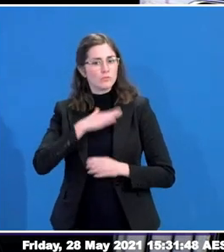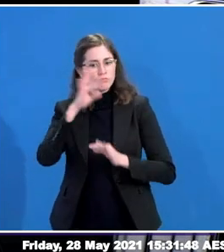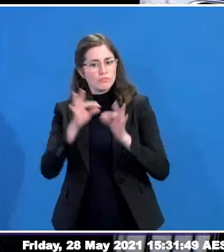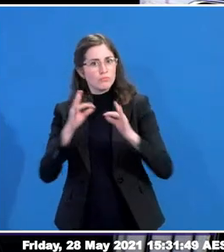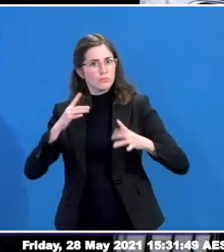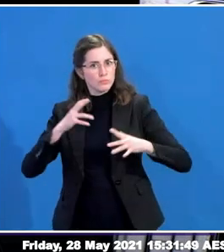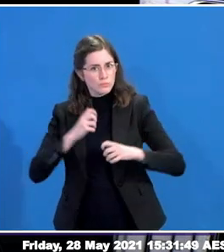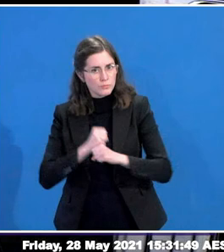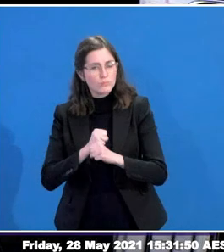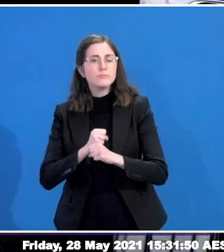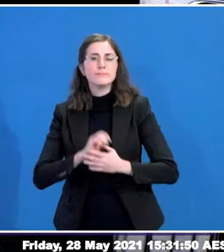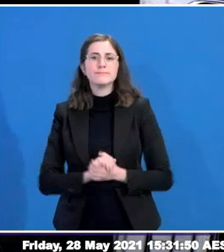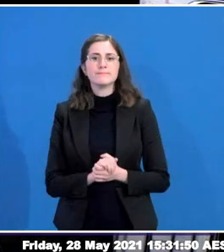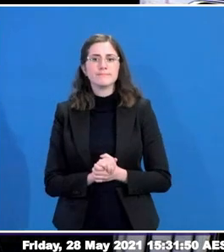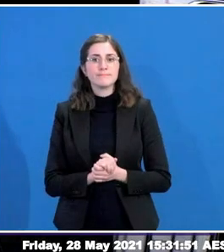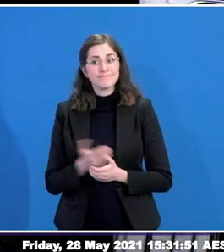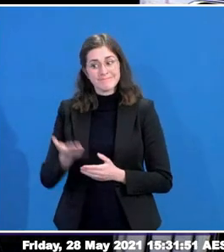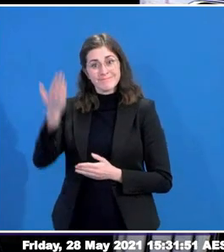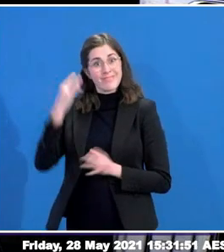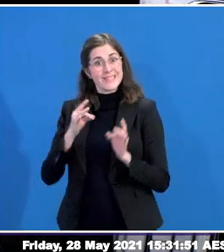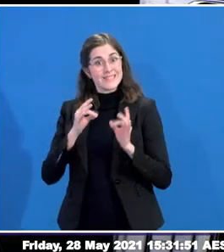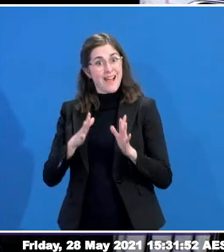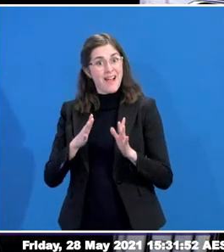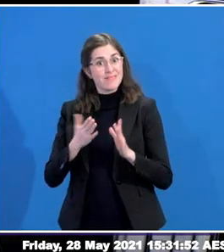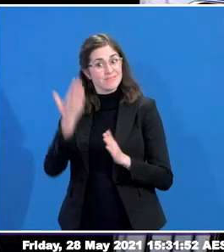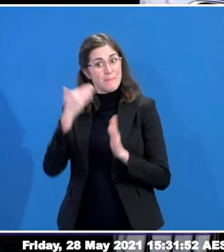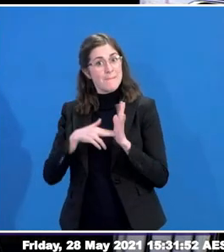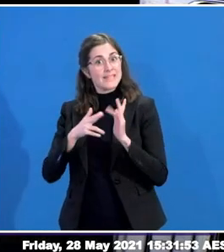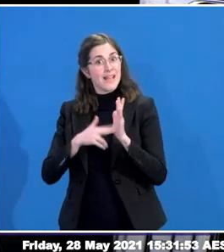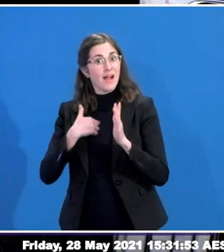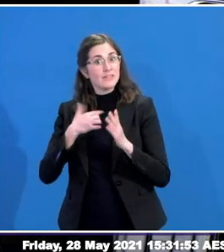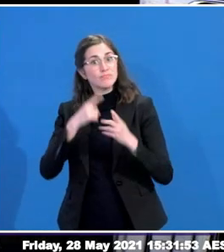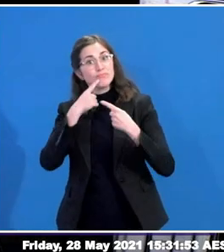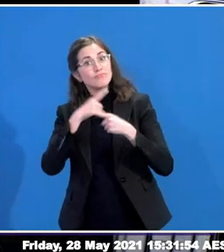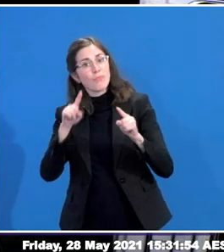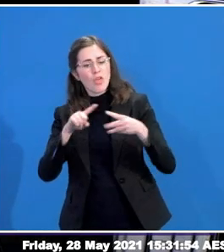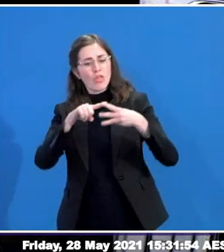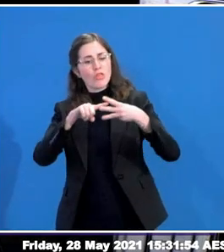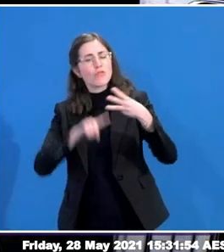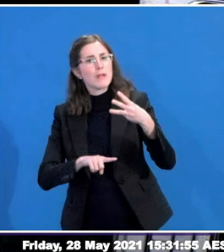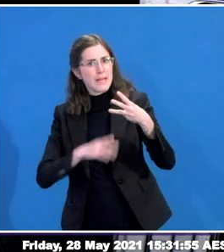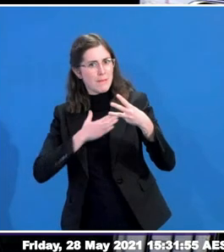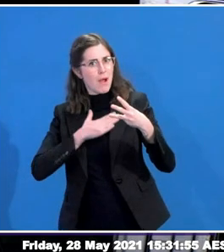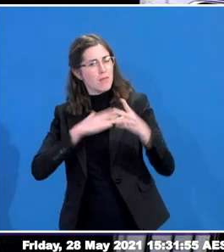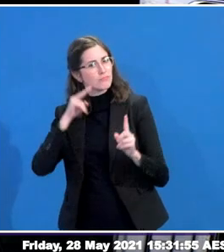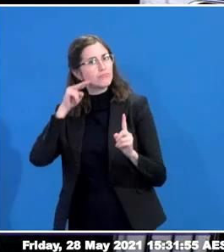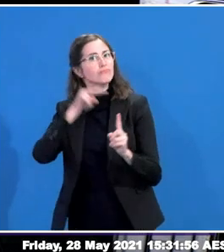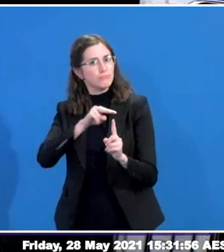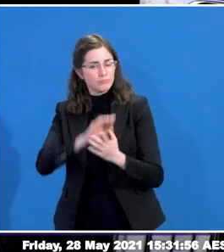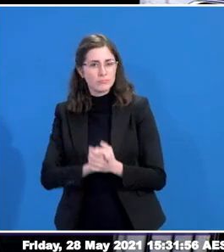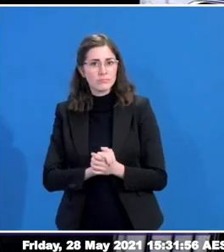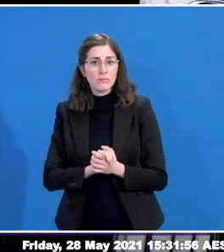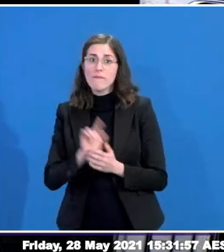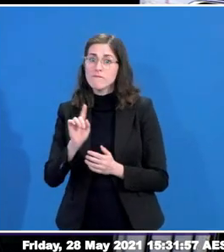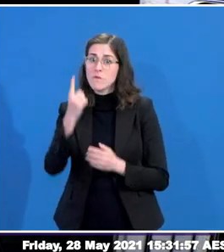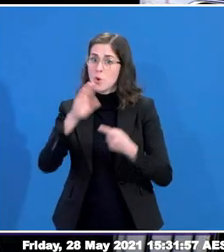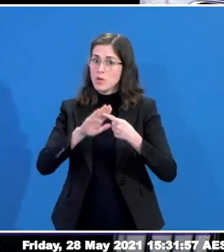At the outset of this Public hearing First, I noted that this is the